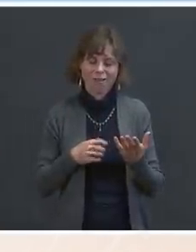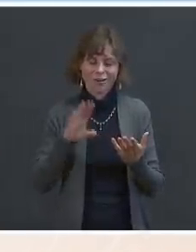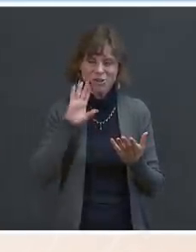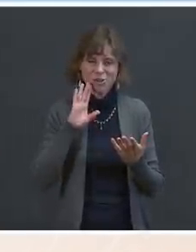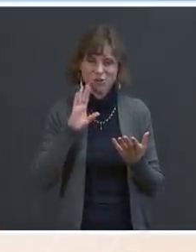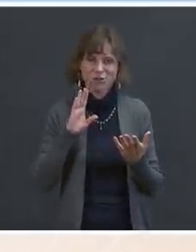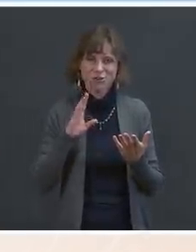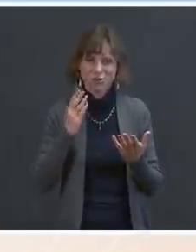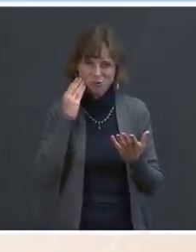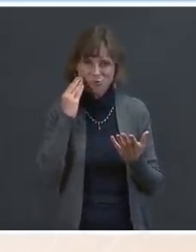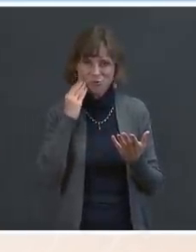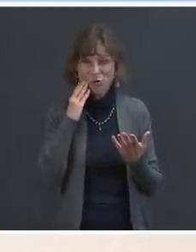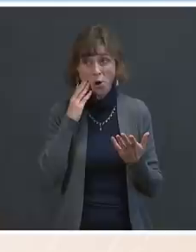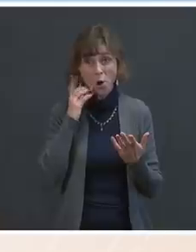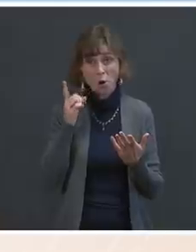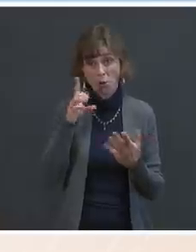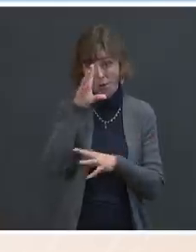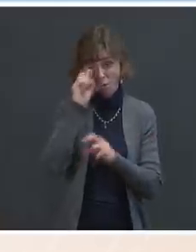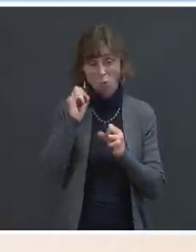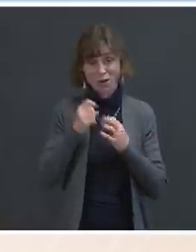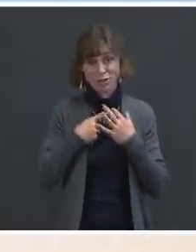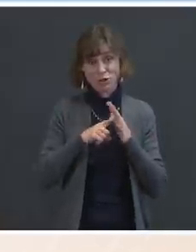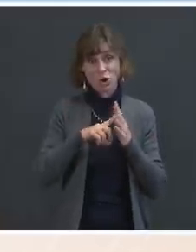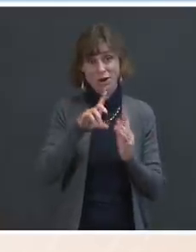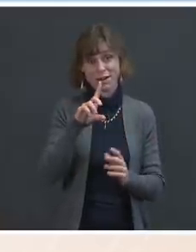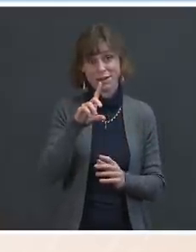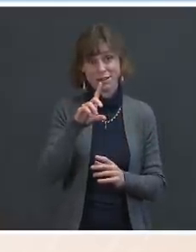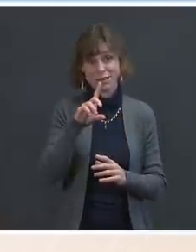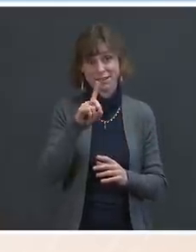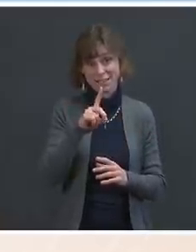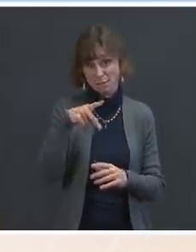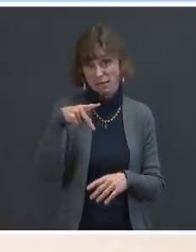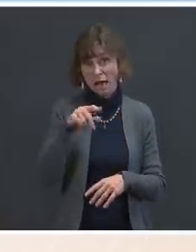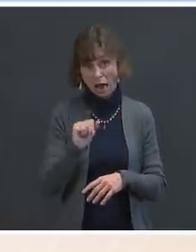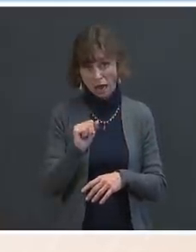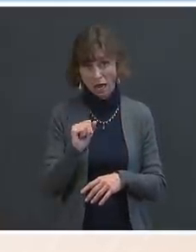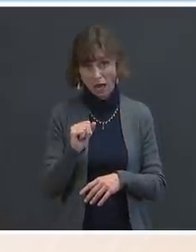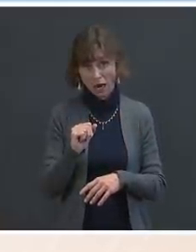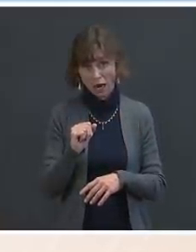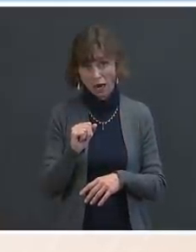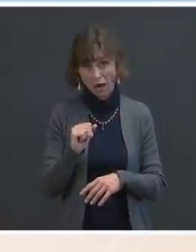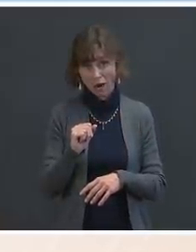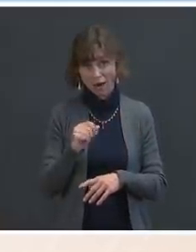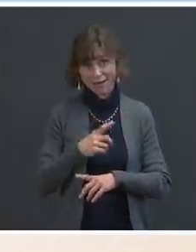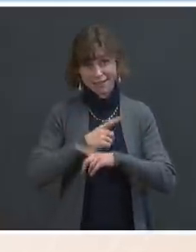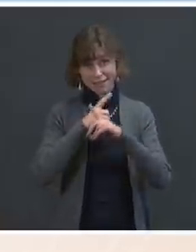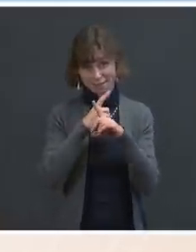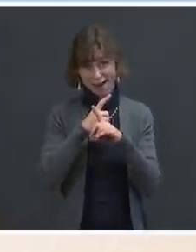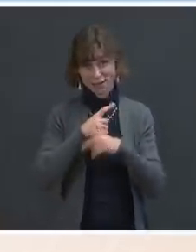he invoked the Defense Production Act in part because he wanted to -- and our team -- Jeff Zients and others -- have been working closely